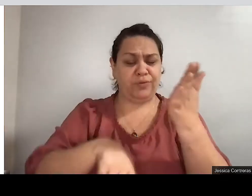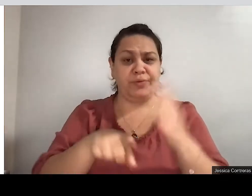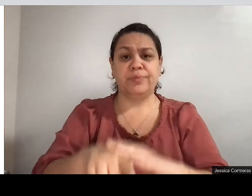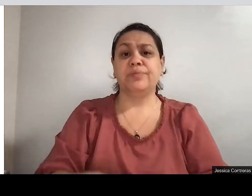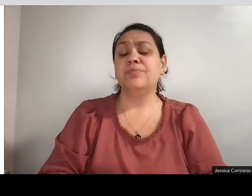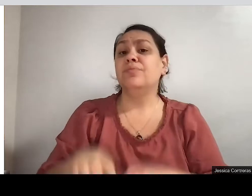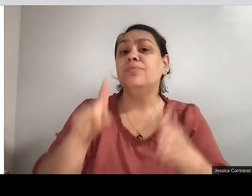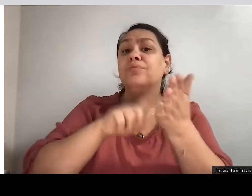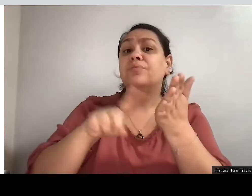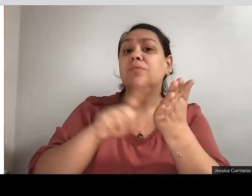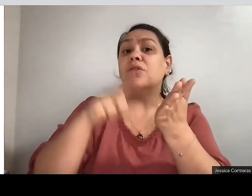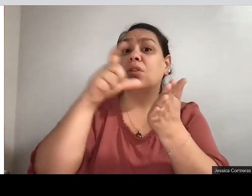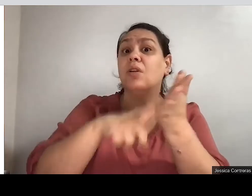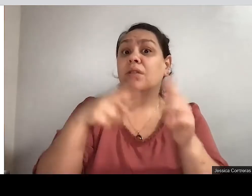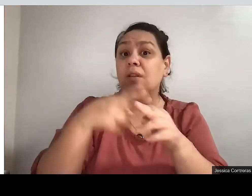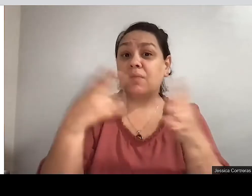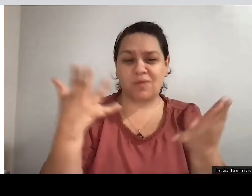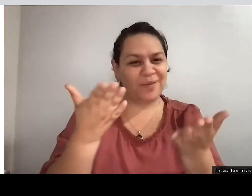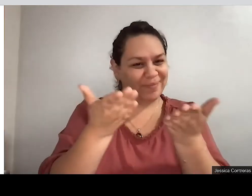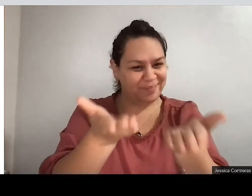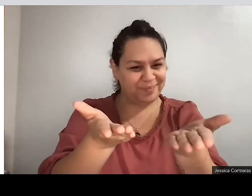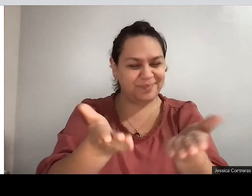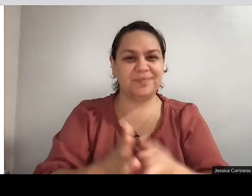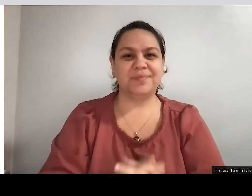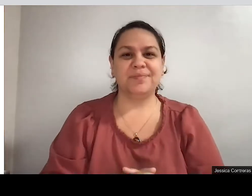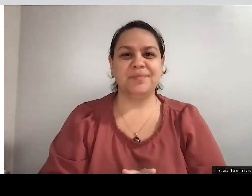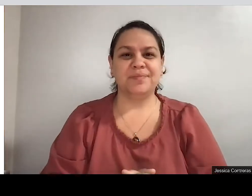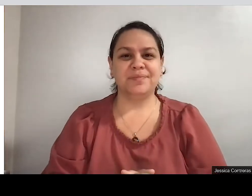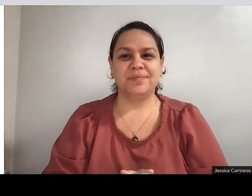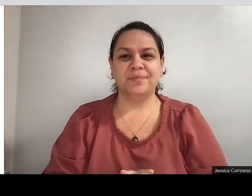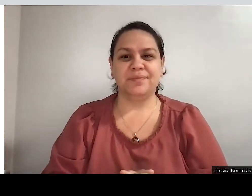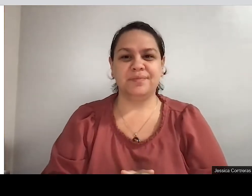“Automaticity of lexical access in deaf and hearing bilinguals: